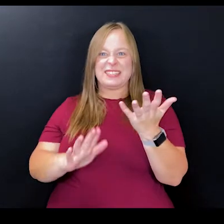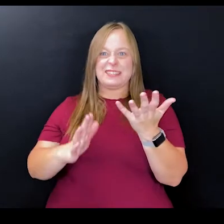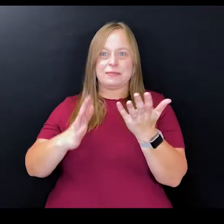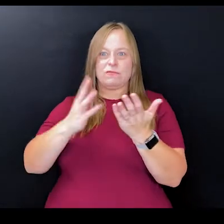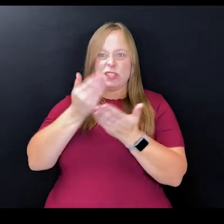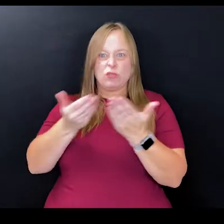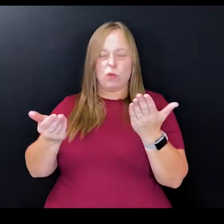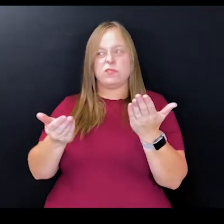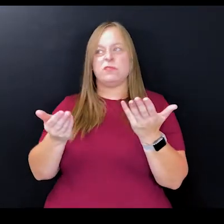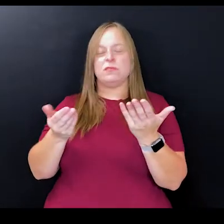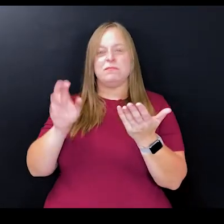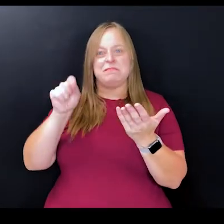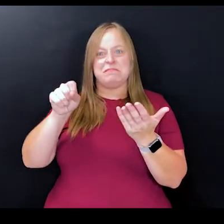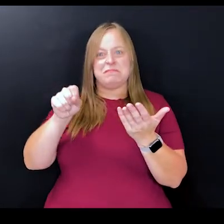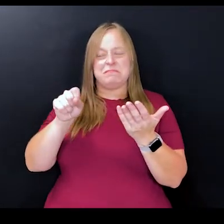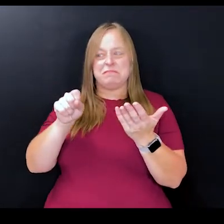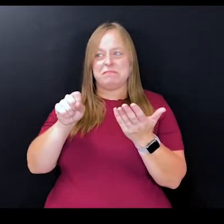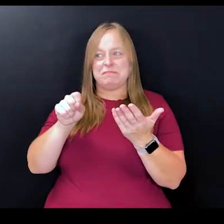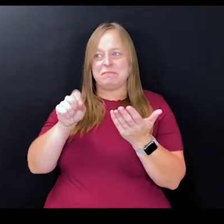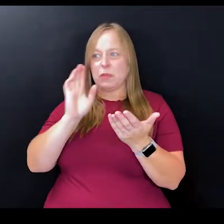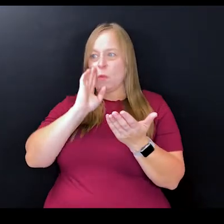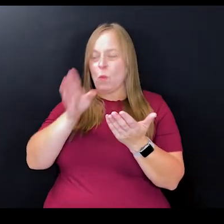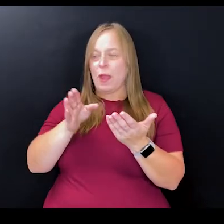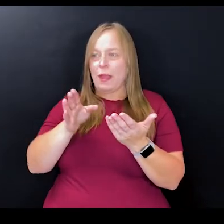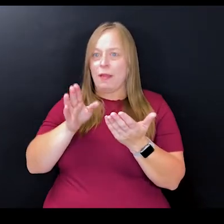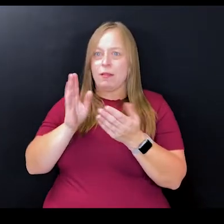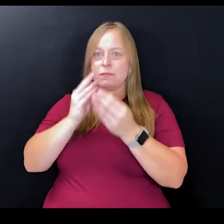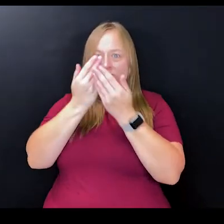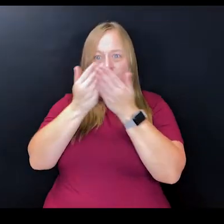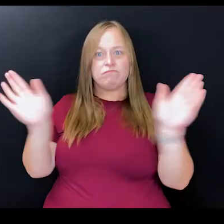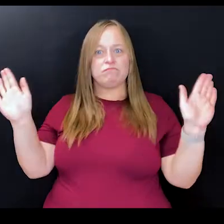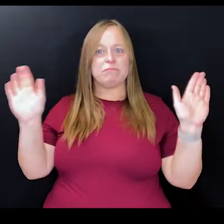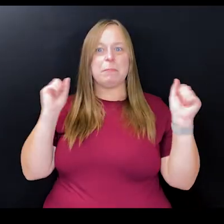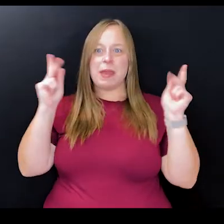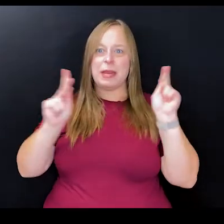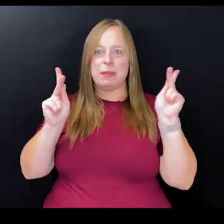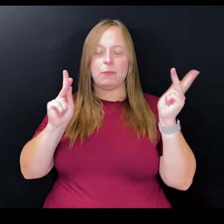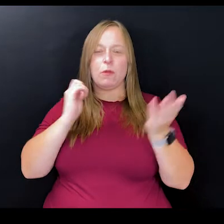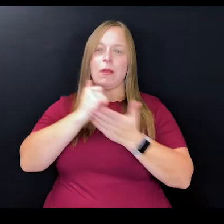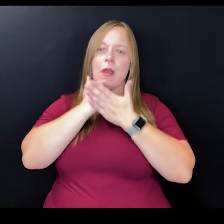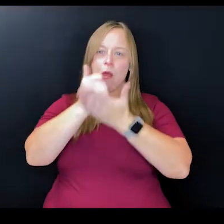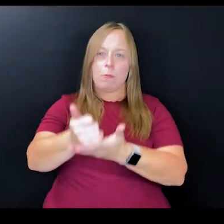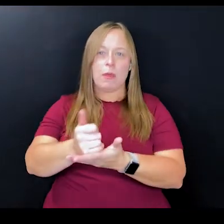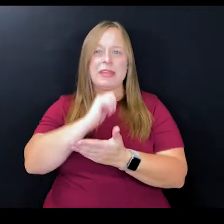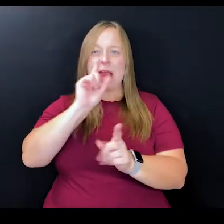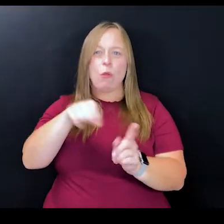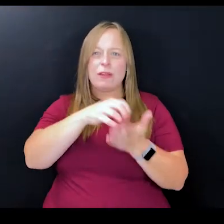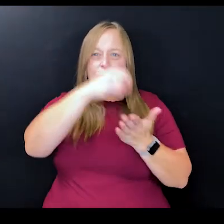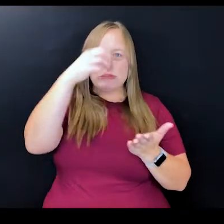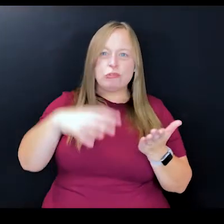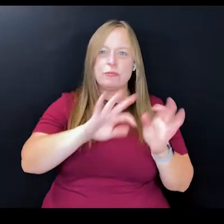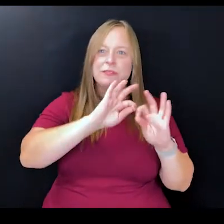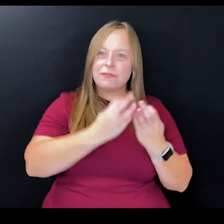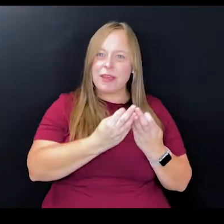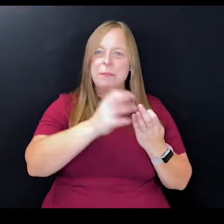So, it's a resource that certainly is going to reach a broad audience. As you said, it's not only for students and families,